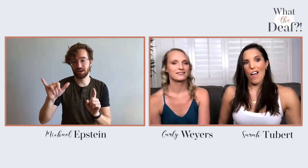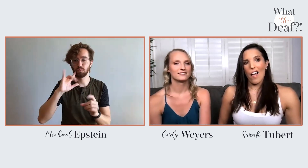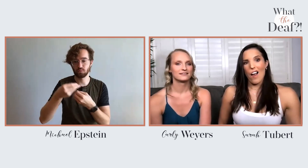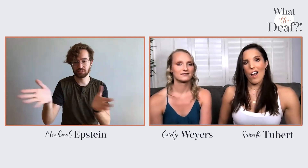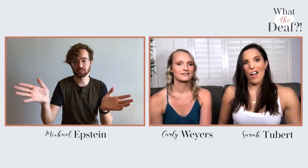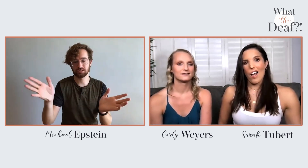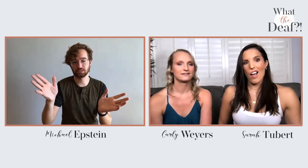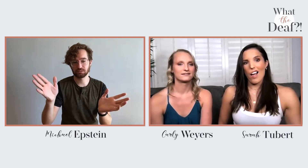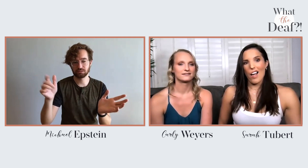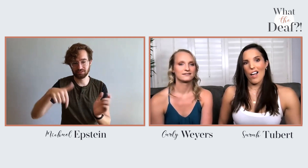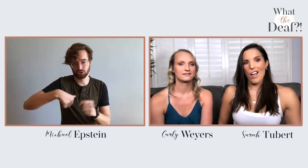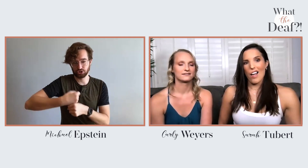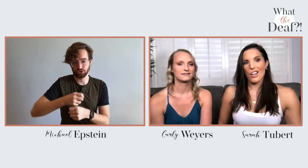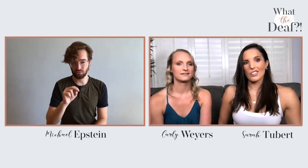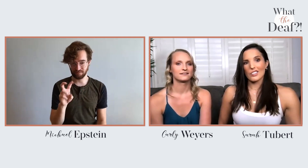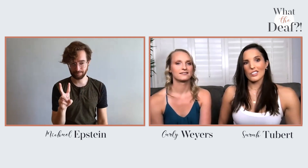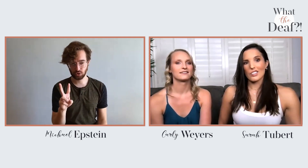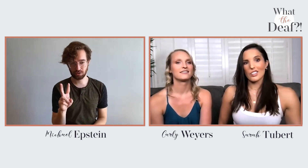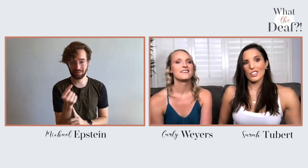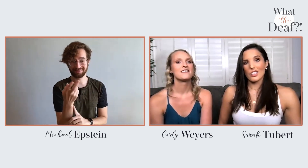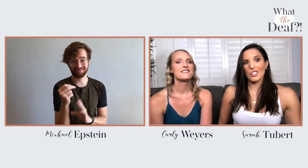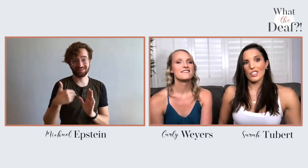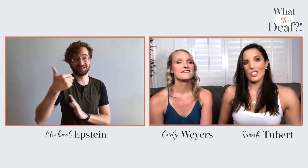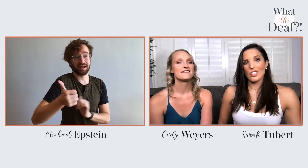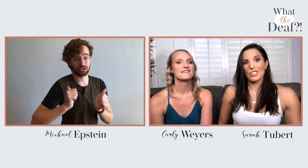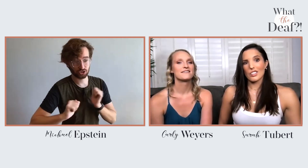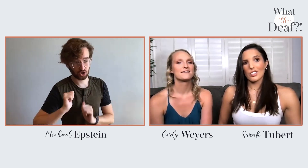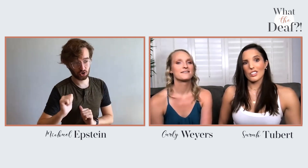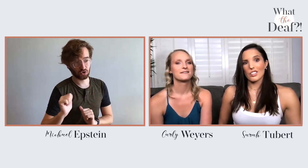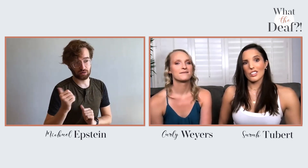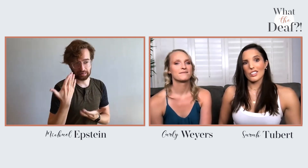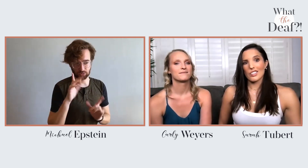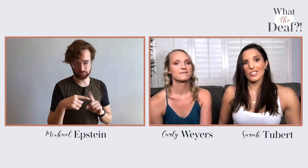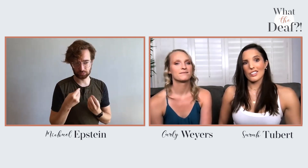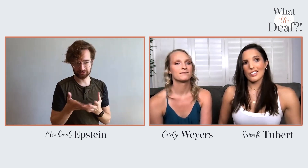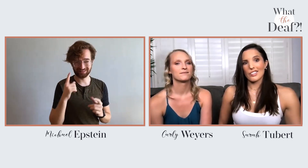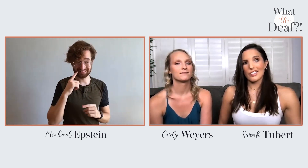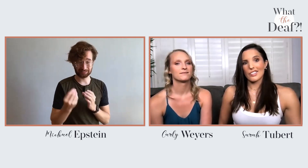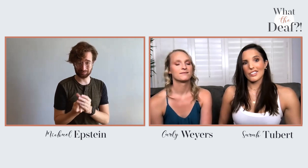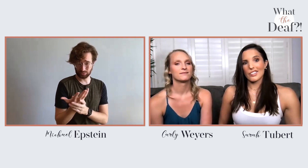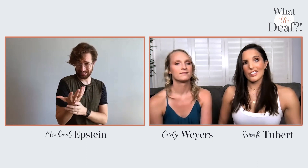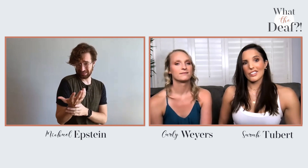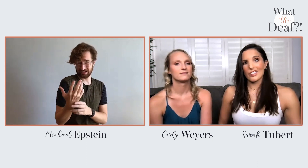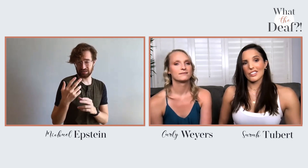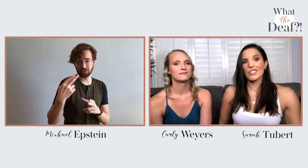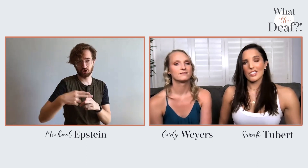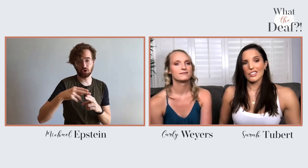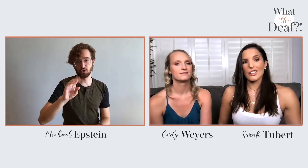and it's being released this year in November. And then the next show, I'm not sure when it's going to be released, possibly in the spring,